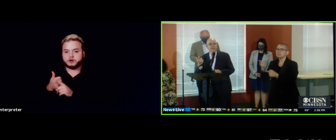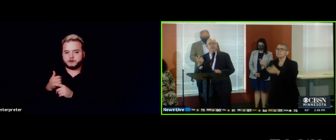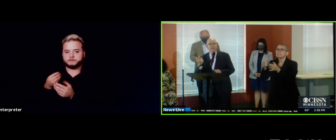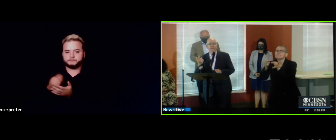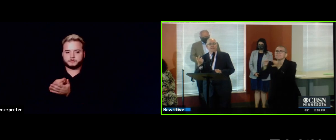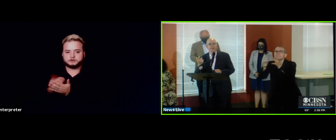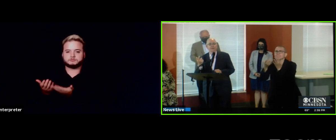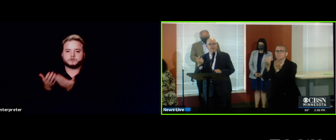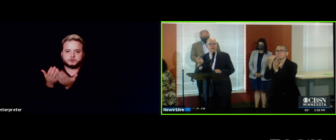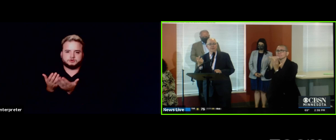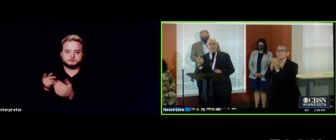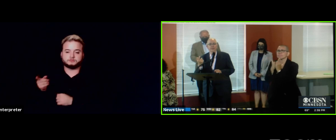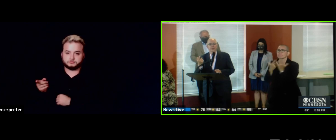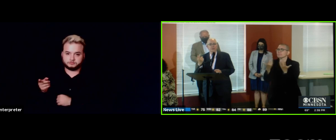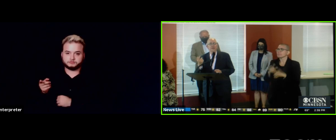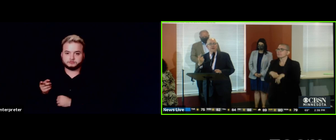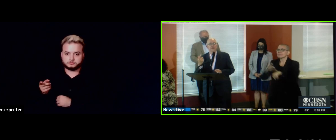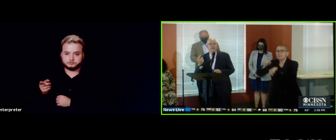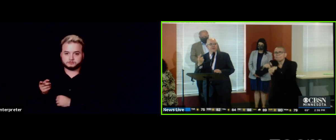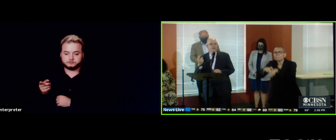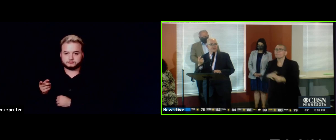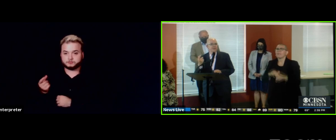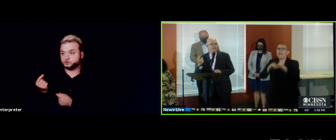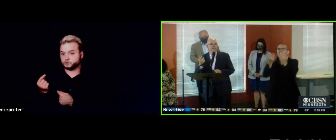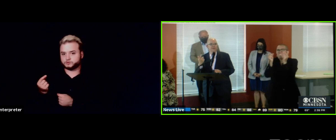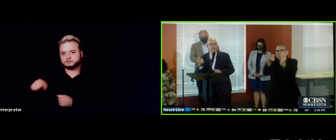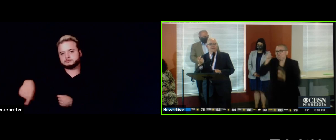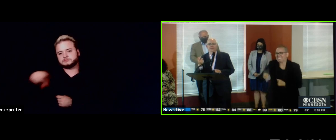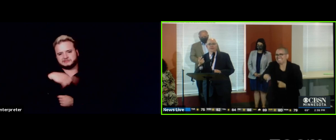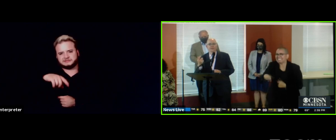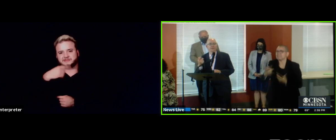the money out the door quickly. We know that this has hit all over the state and we have